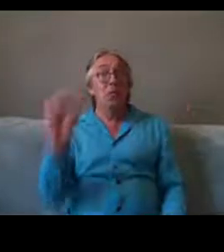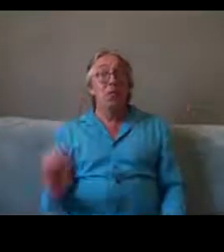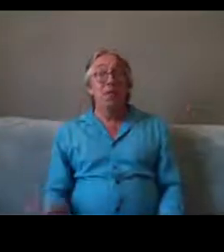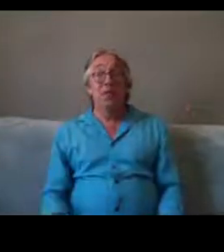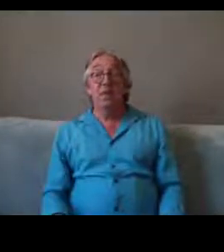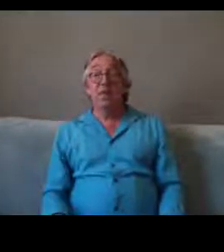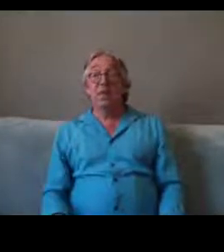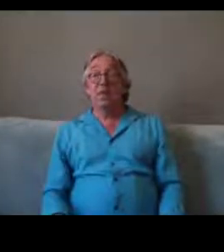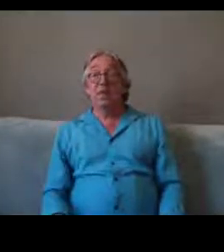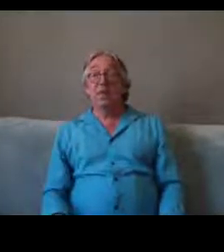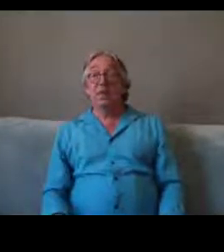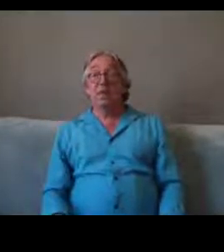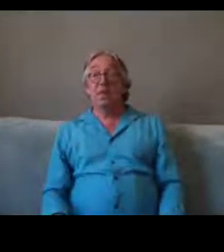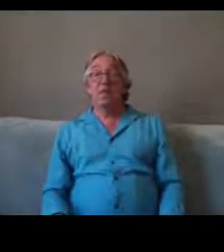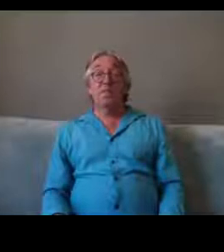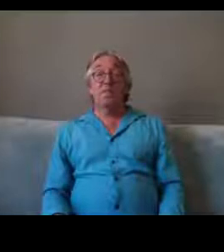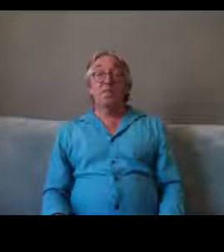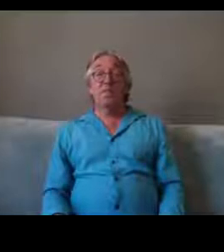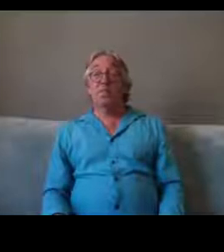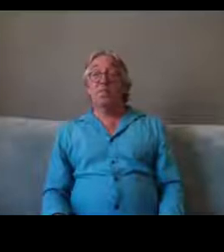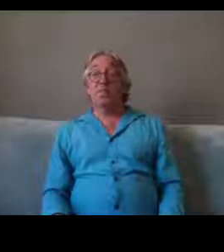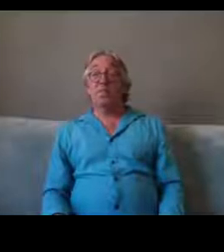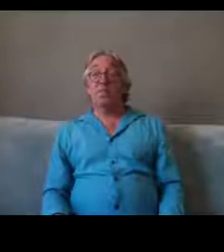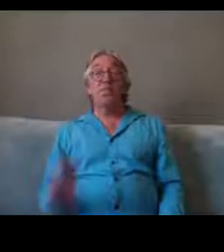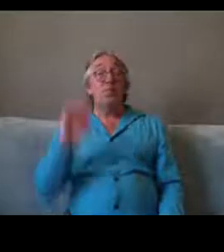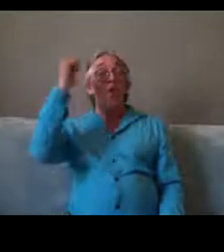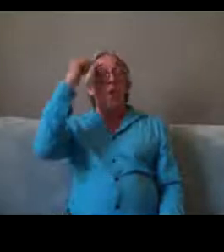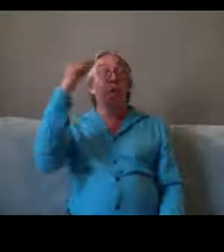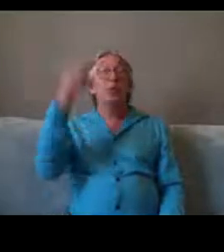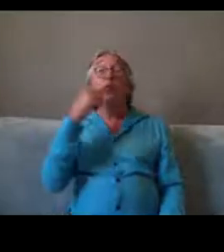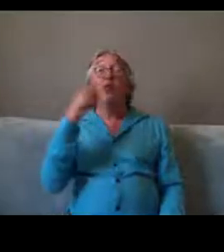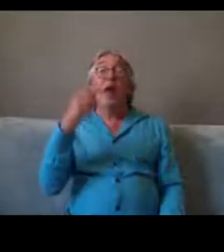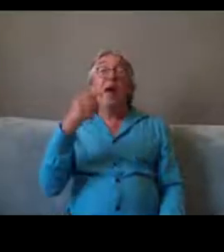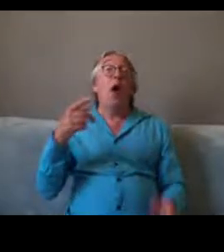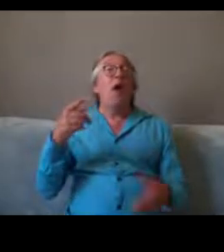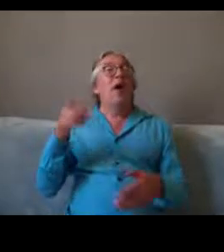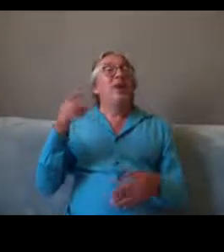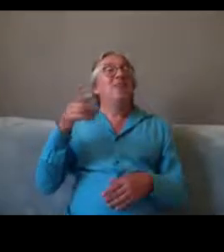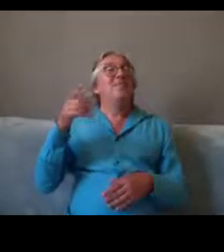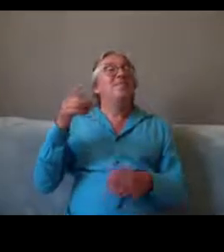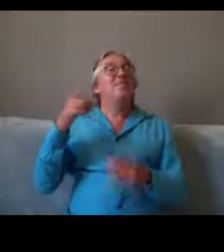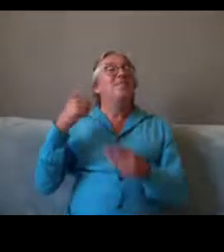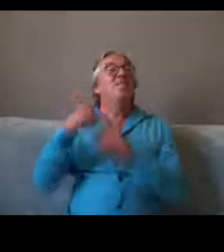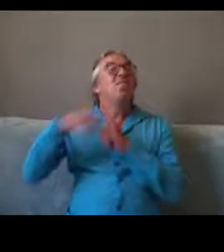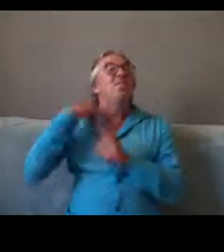with Loredana in particular and peers from organisations that are here.